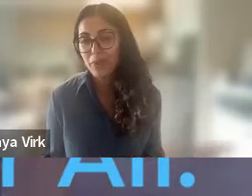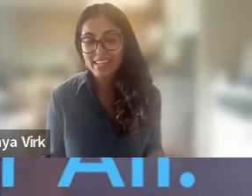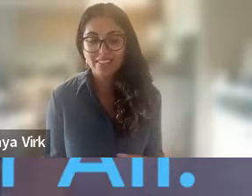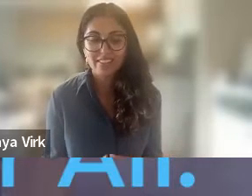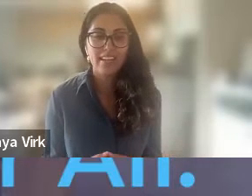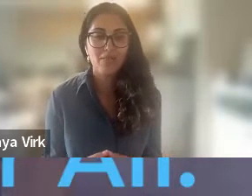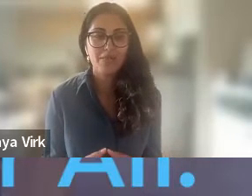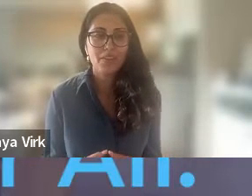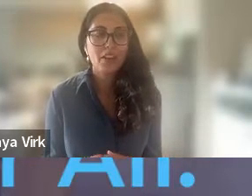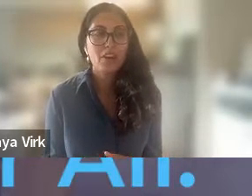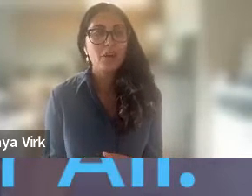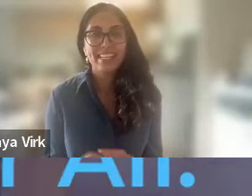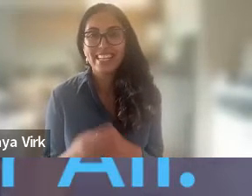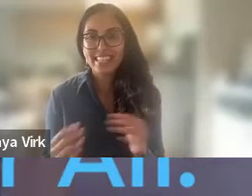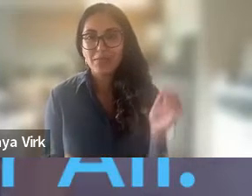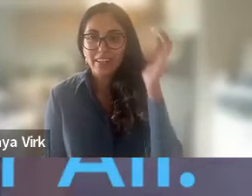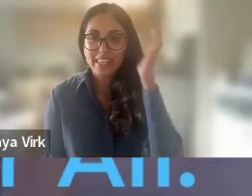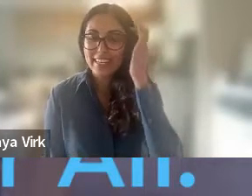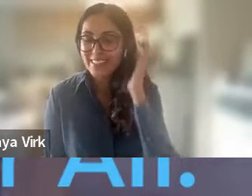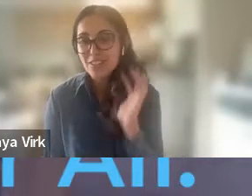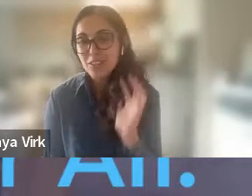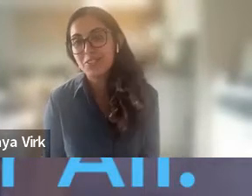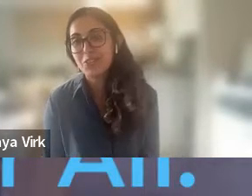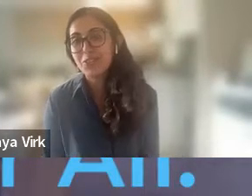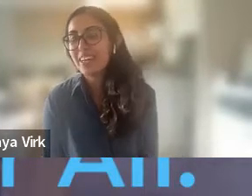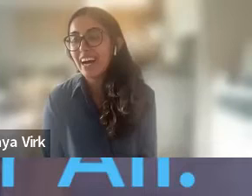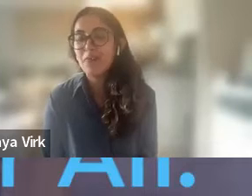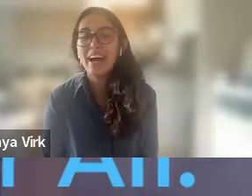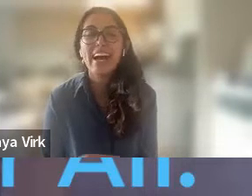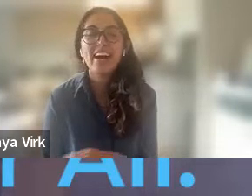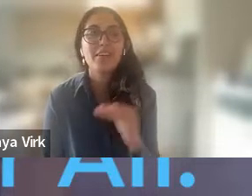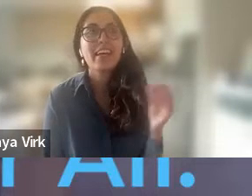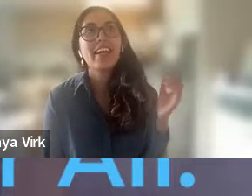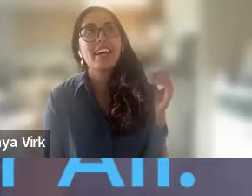Ranya Virk: right. Um, and it's very inaccessible to um have